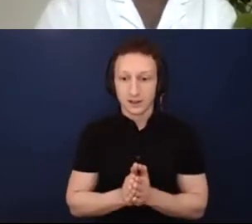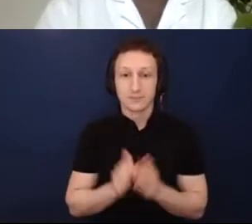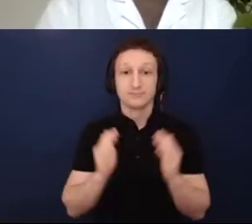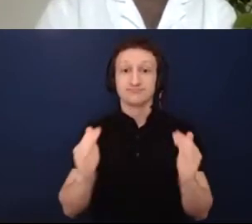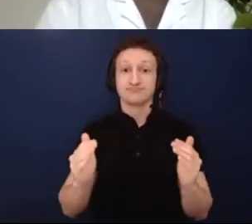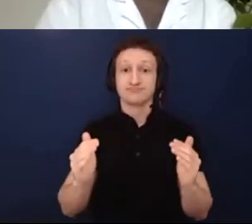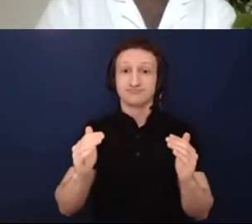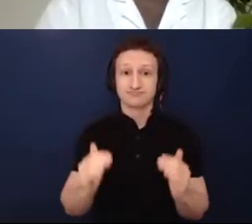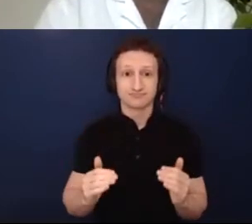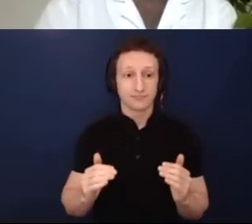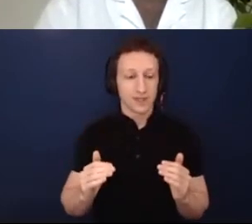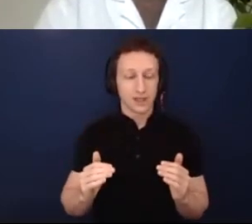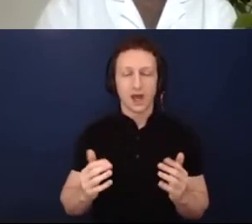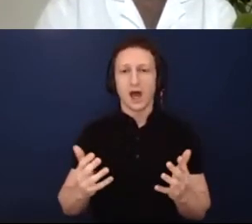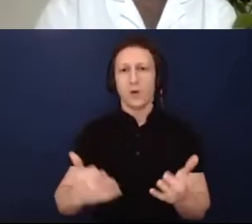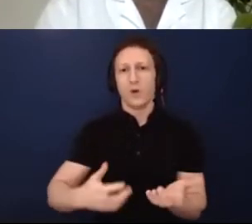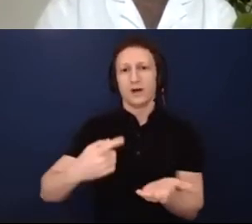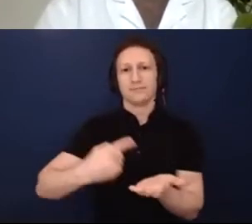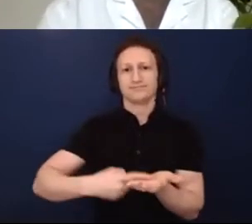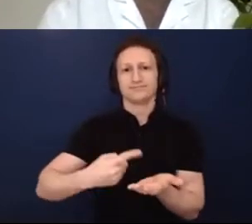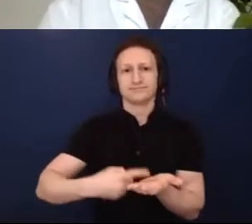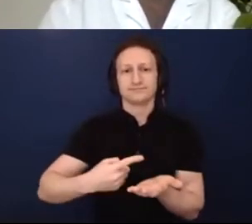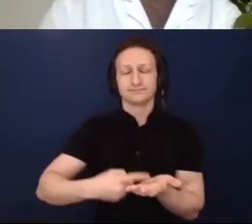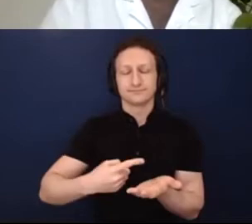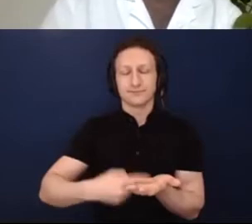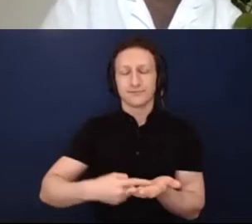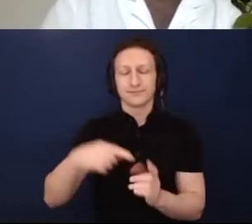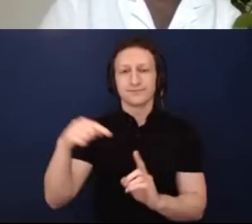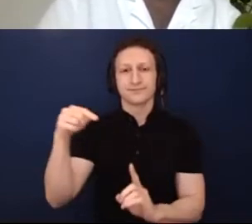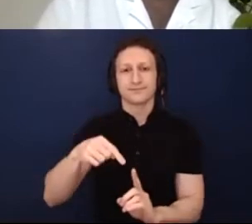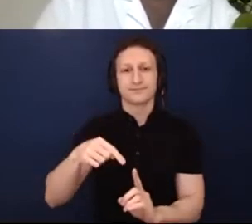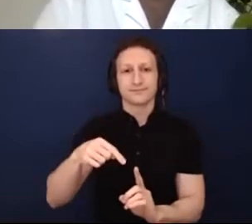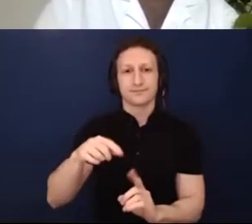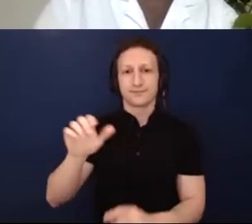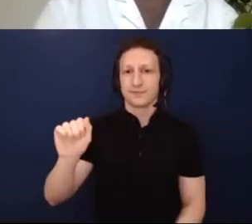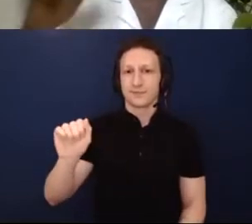want to focus a little bit more on the artist experience at cultural